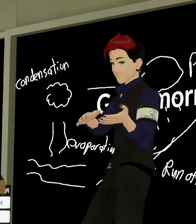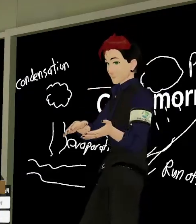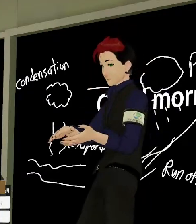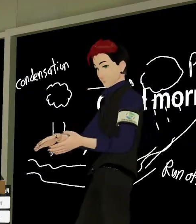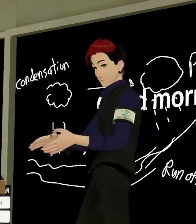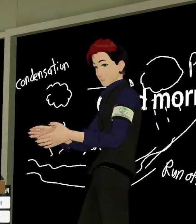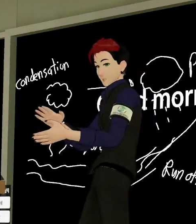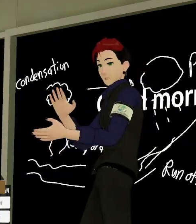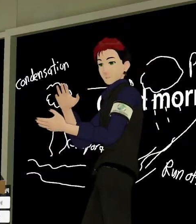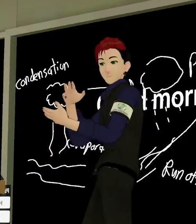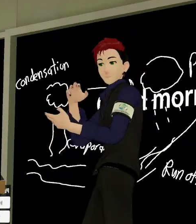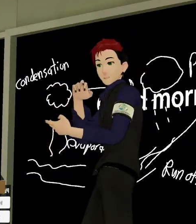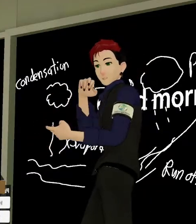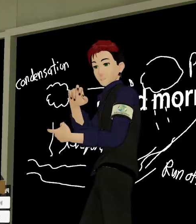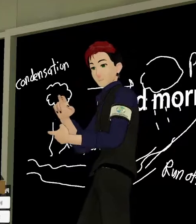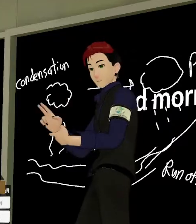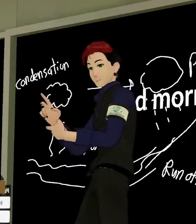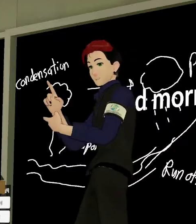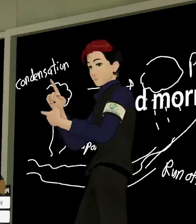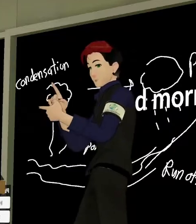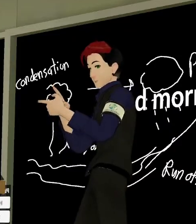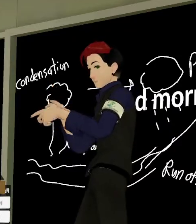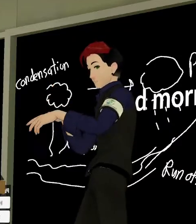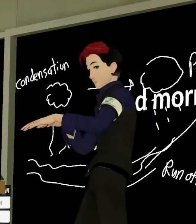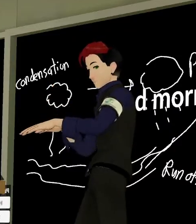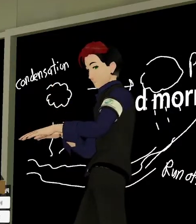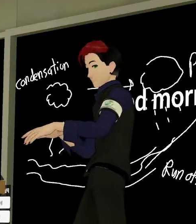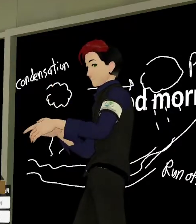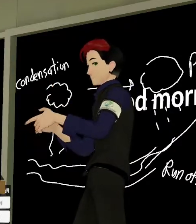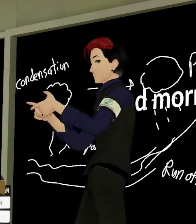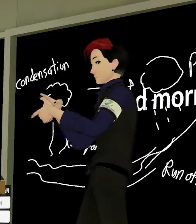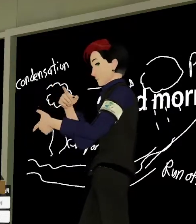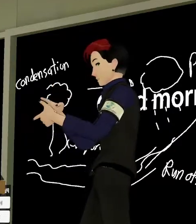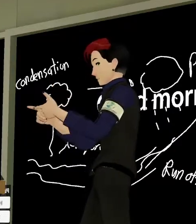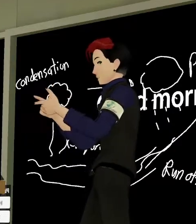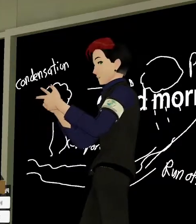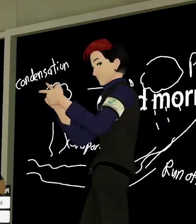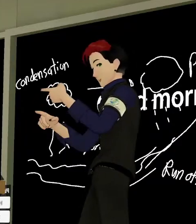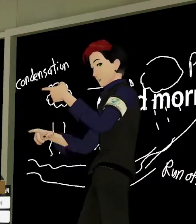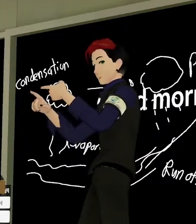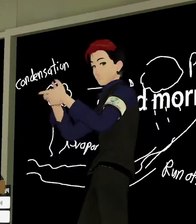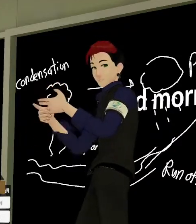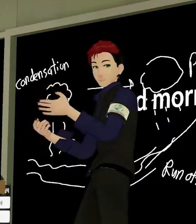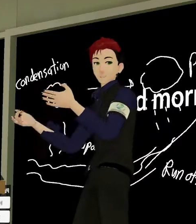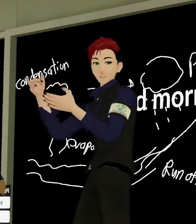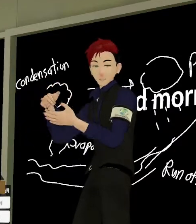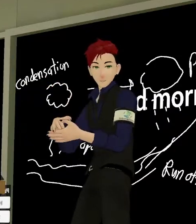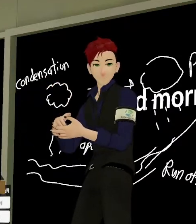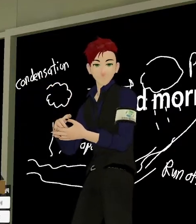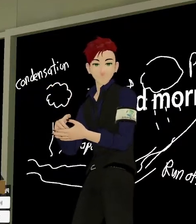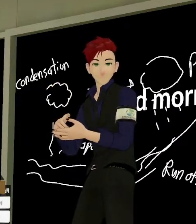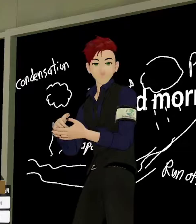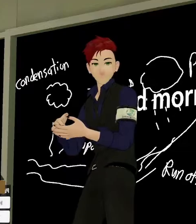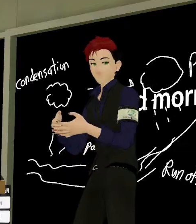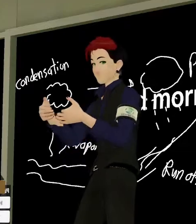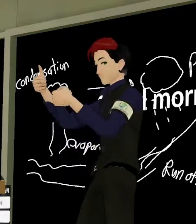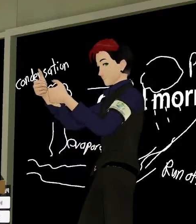it runs off and goes back to the ocean and then the cycle starts again